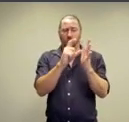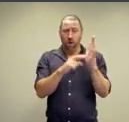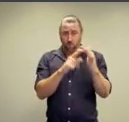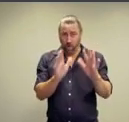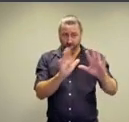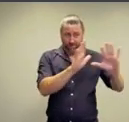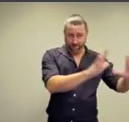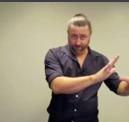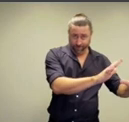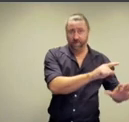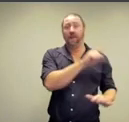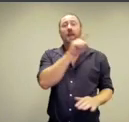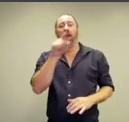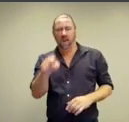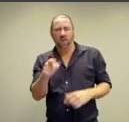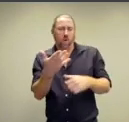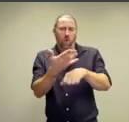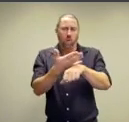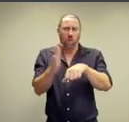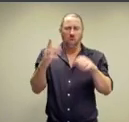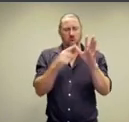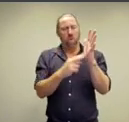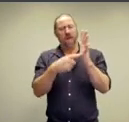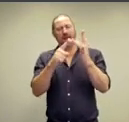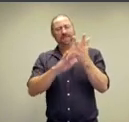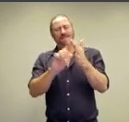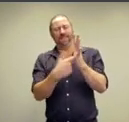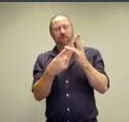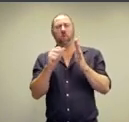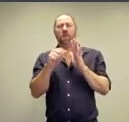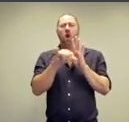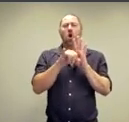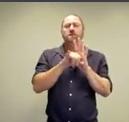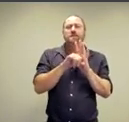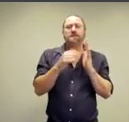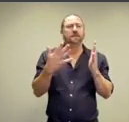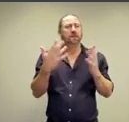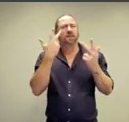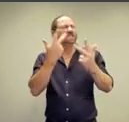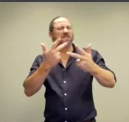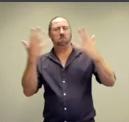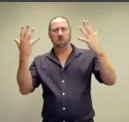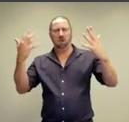going to look at some of the ramifications of this new masculine anti-hero identity and